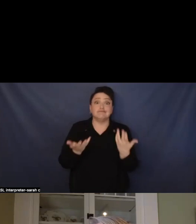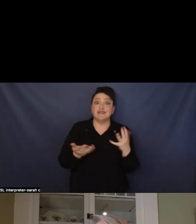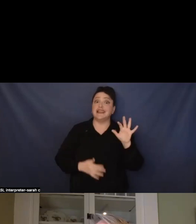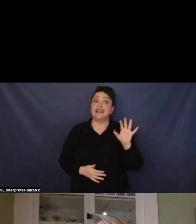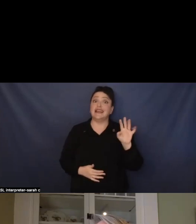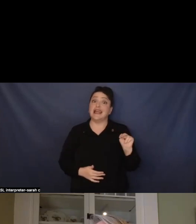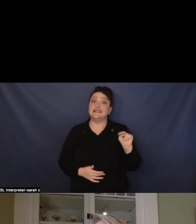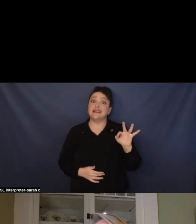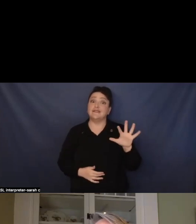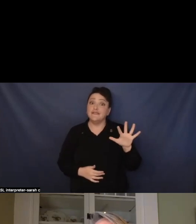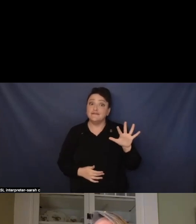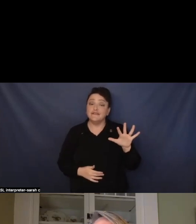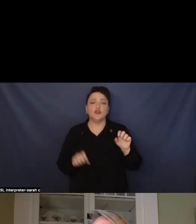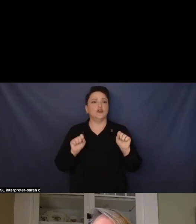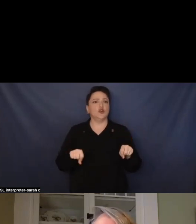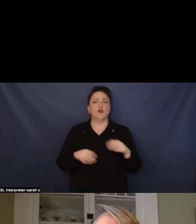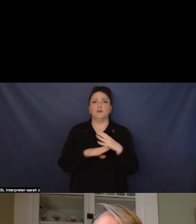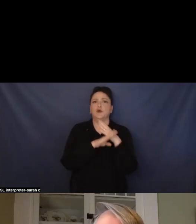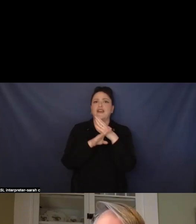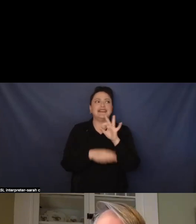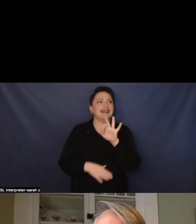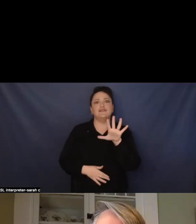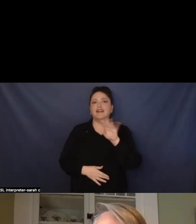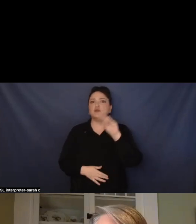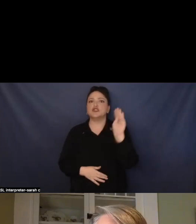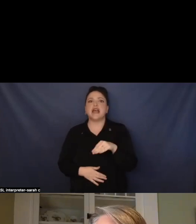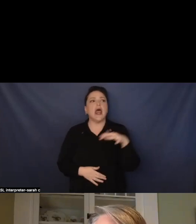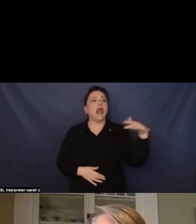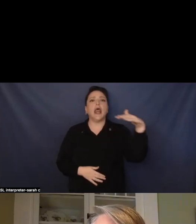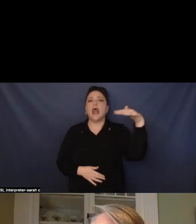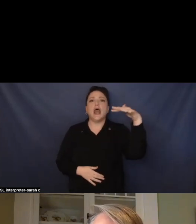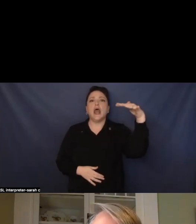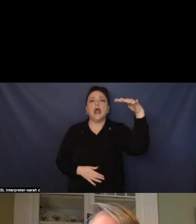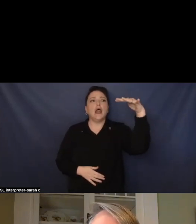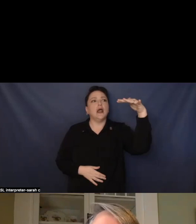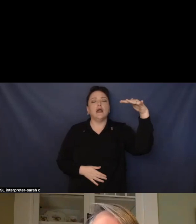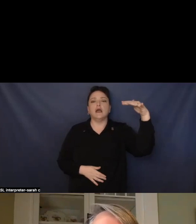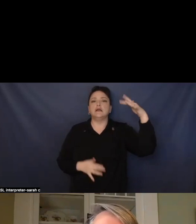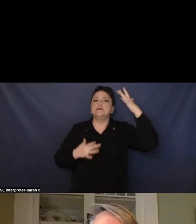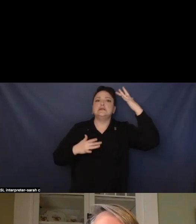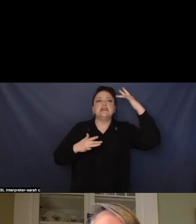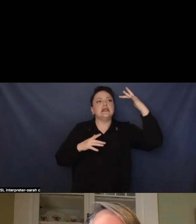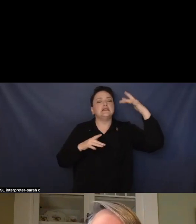the things in the air from getting into your -- from being ingested -- not ingested. But